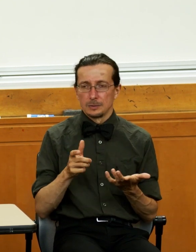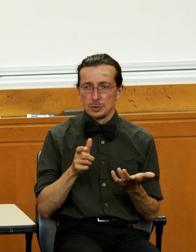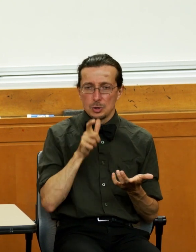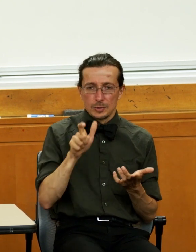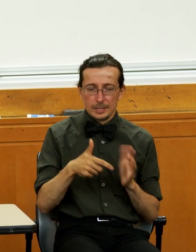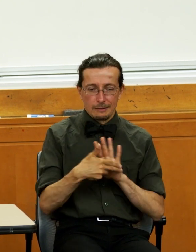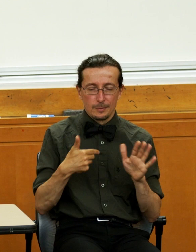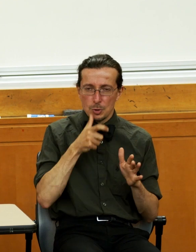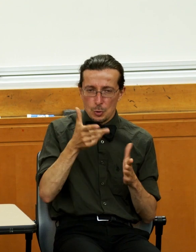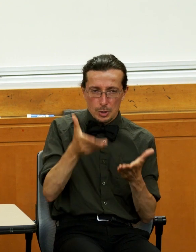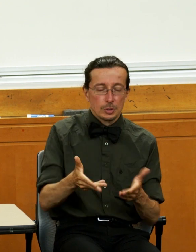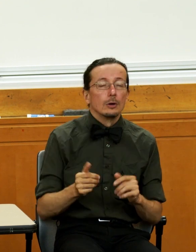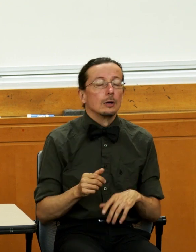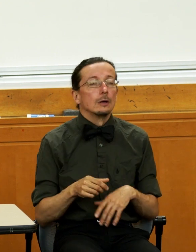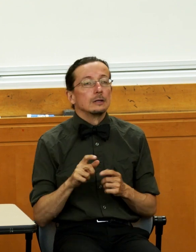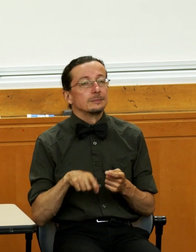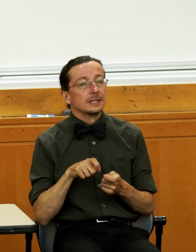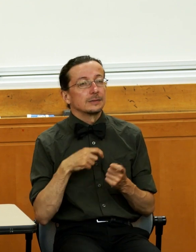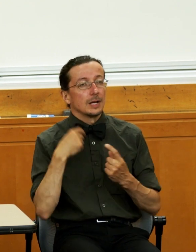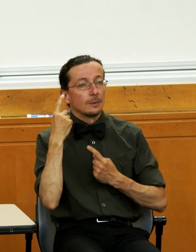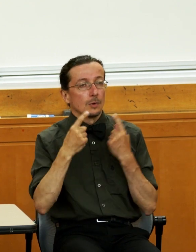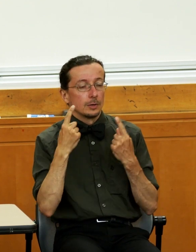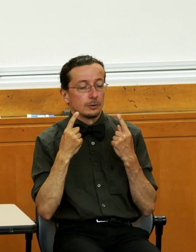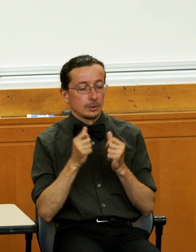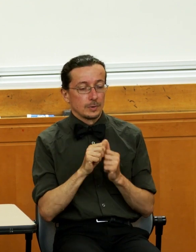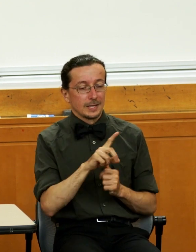in particular, I'm wondering, in terms of Disability Justice,